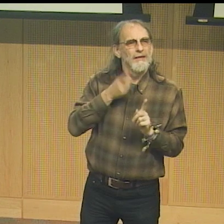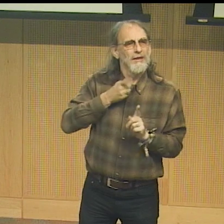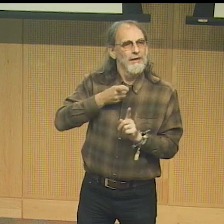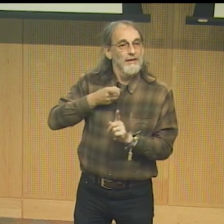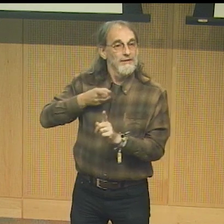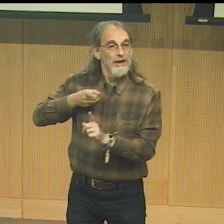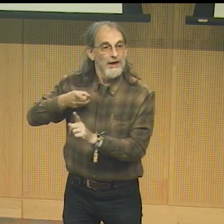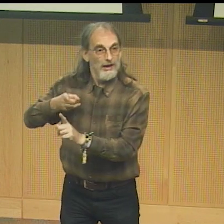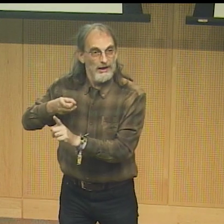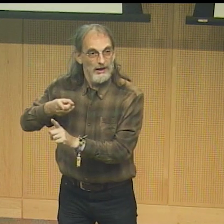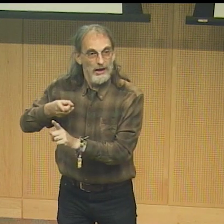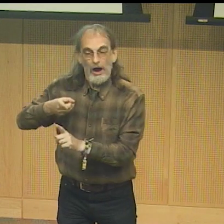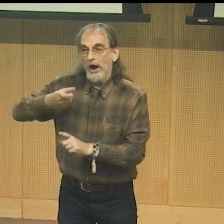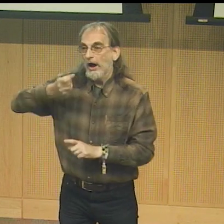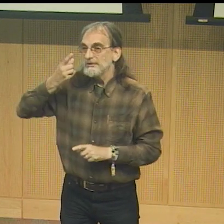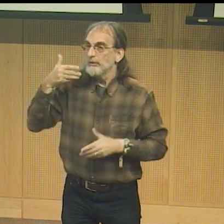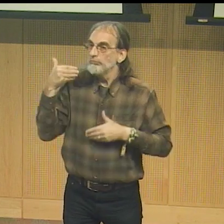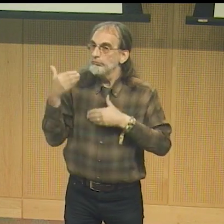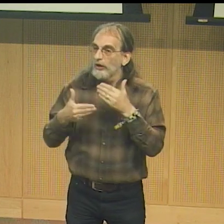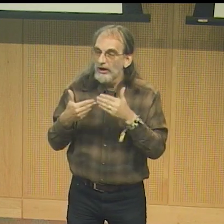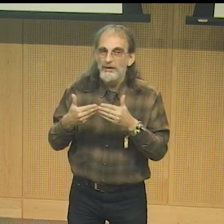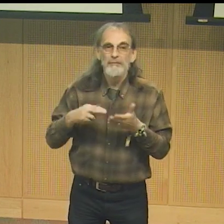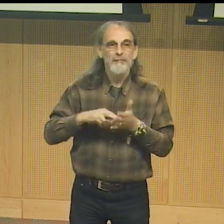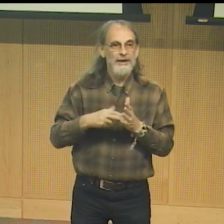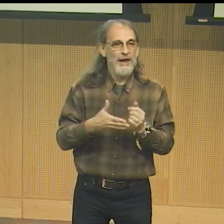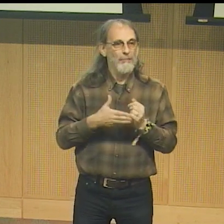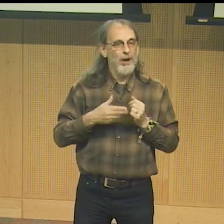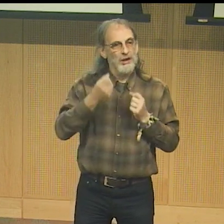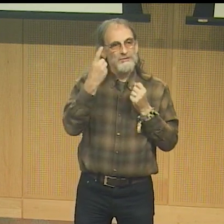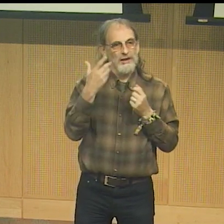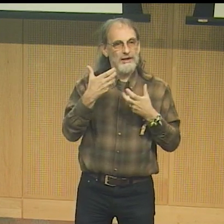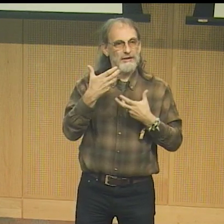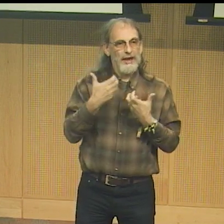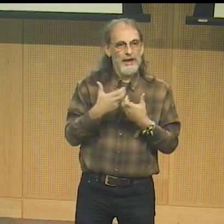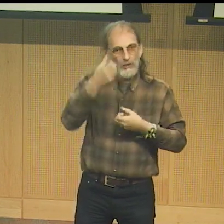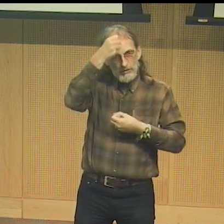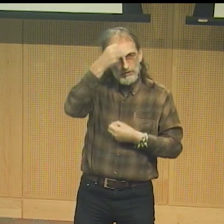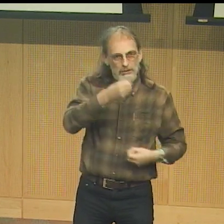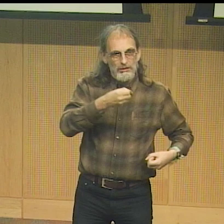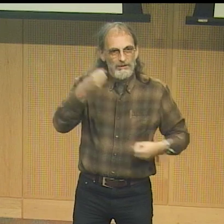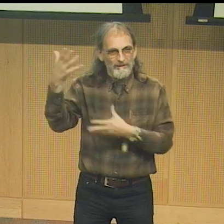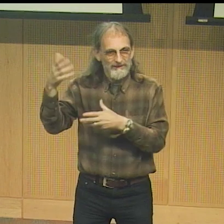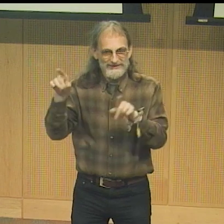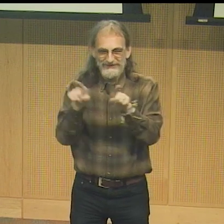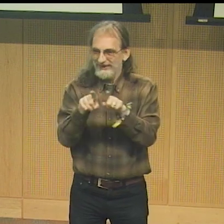experiences of colonization and begin to see a way to decolonize our cultural experience.